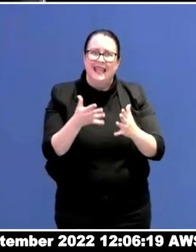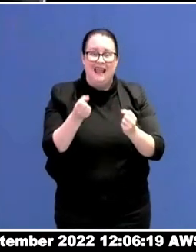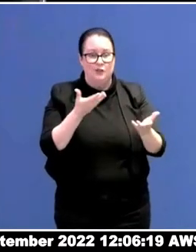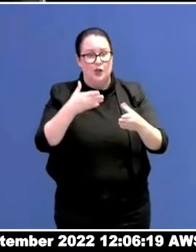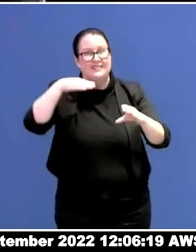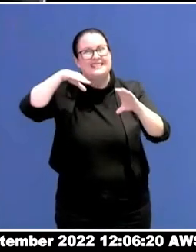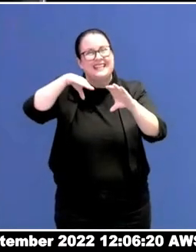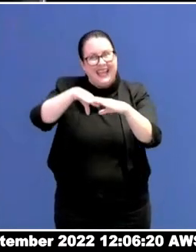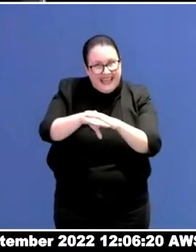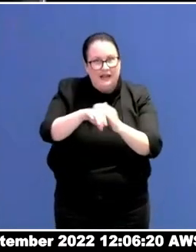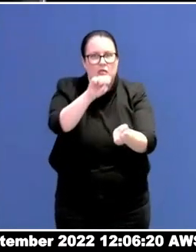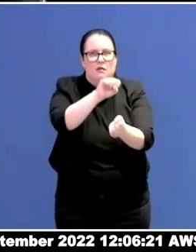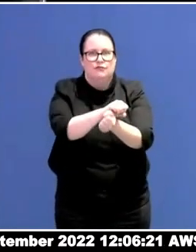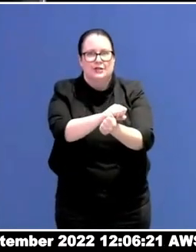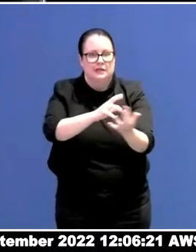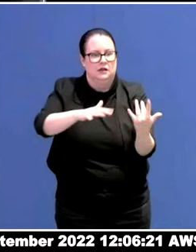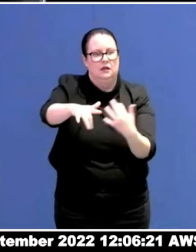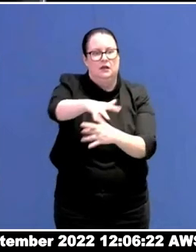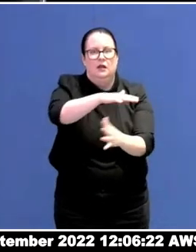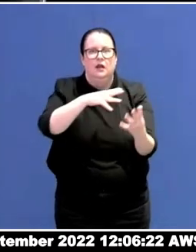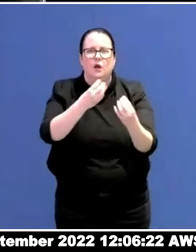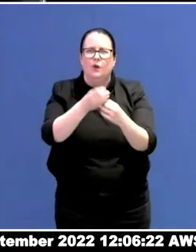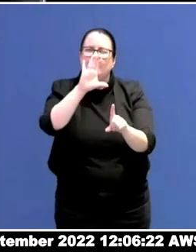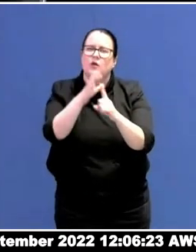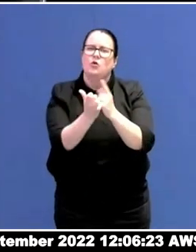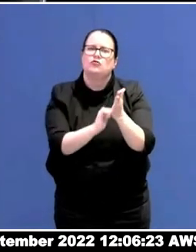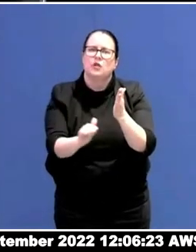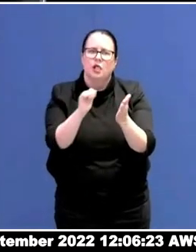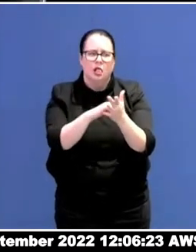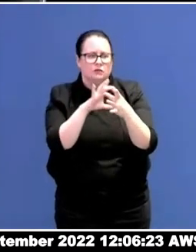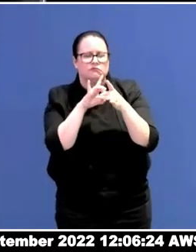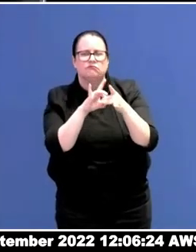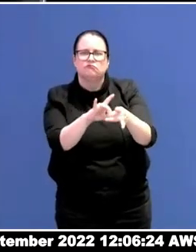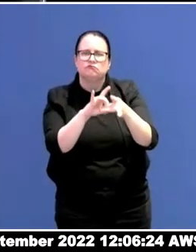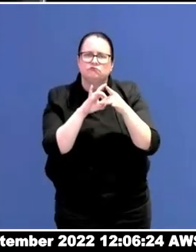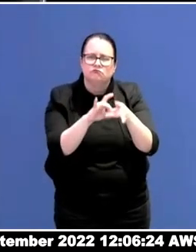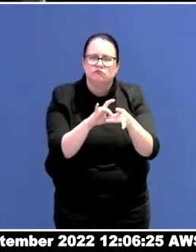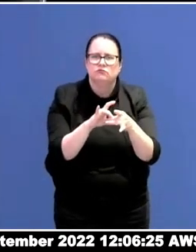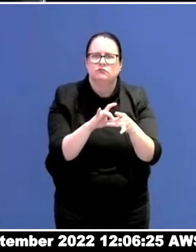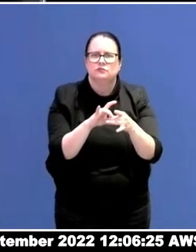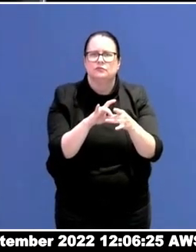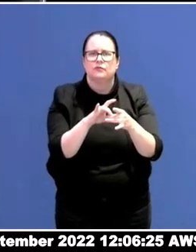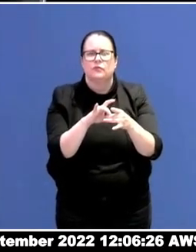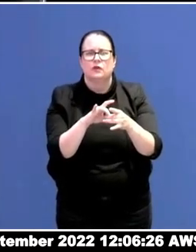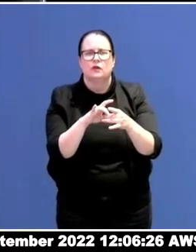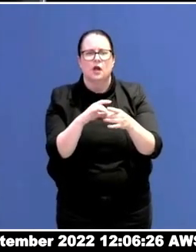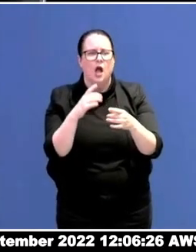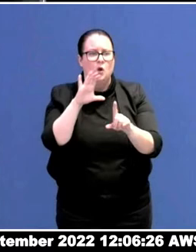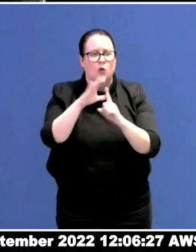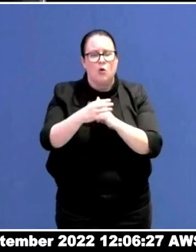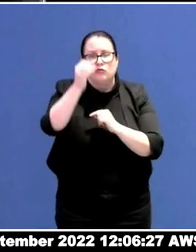inmates through cultural connection, through knowledge, through the relationships you have